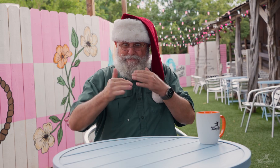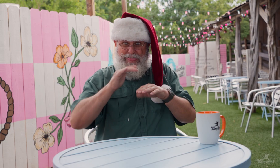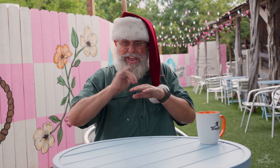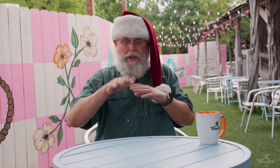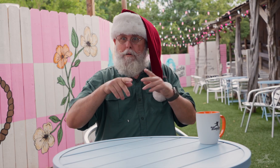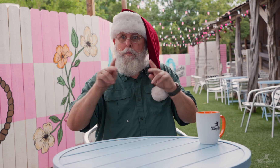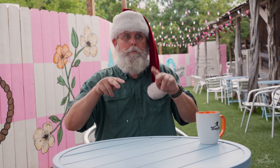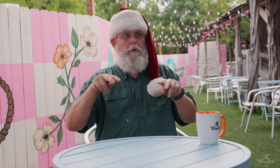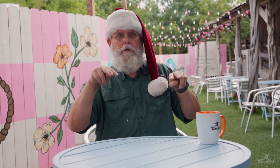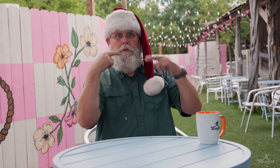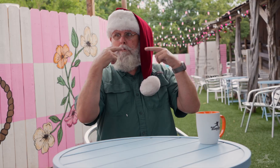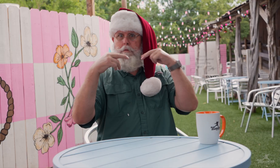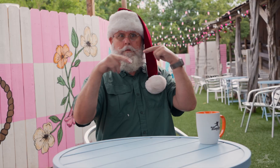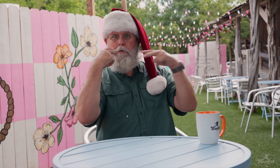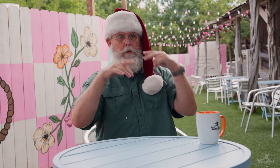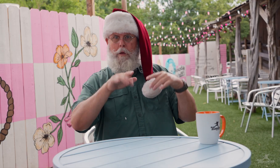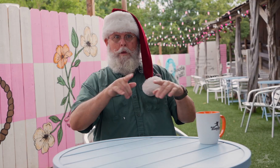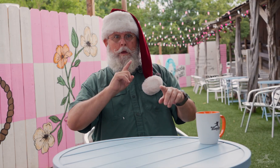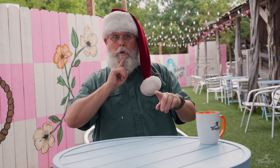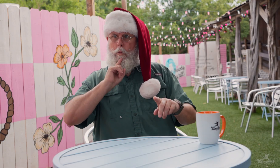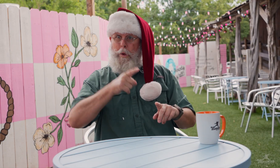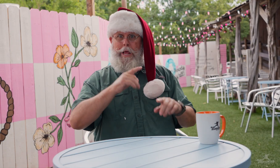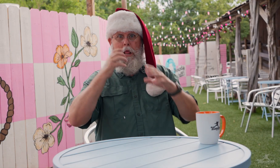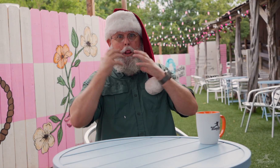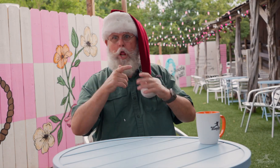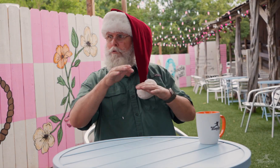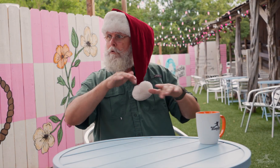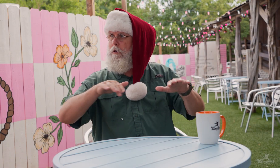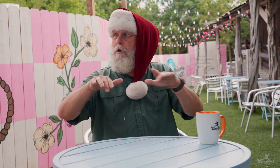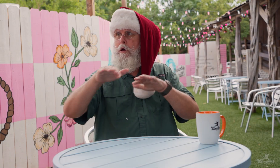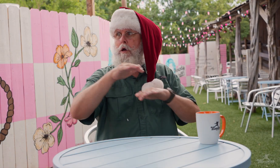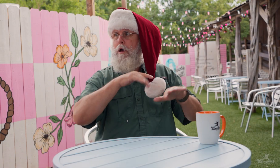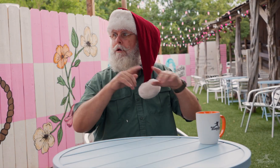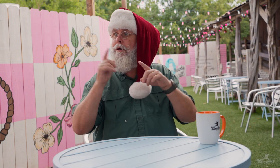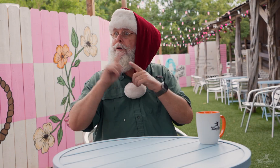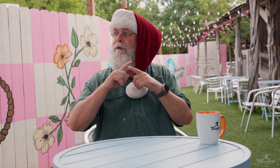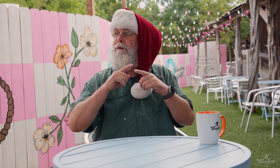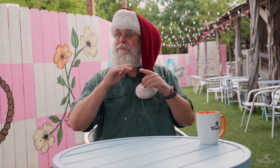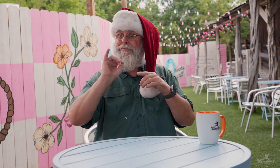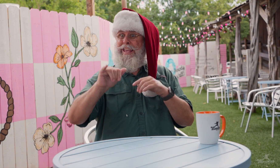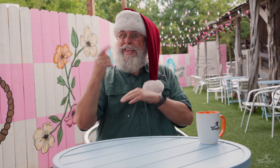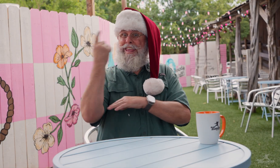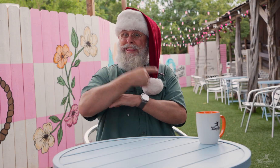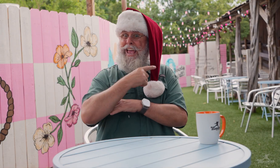At that moment, people gave me stares and said I looked like the real thing. The energy was high, and later that day